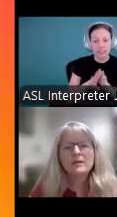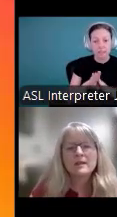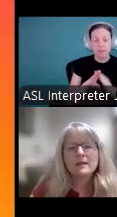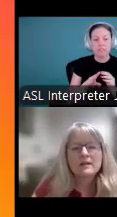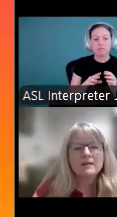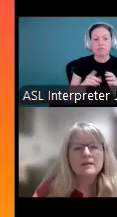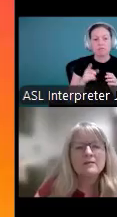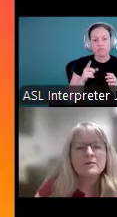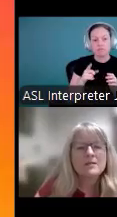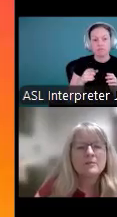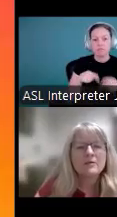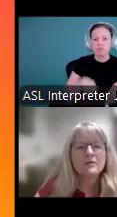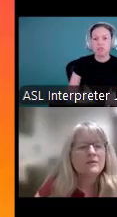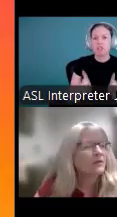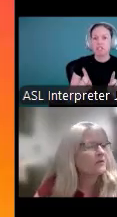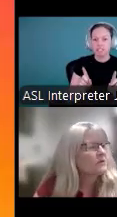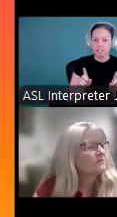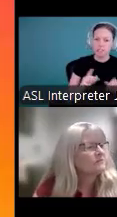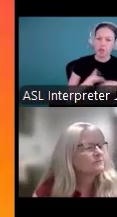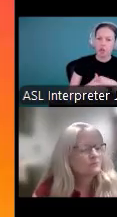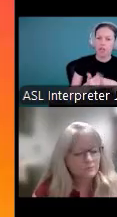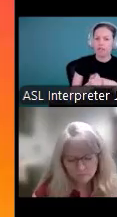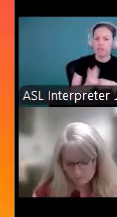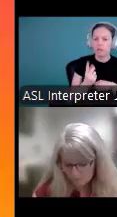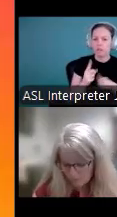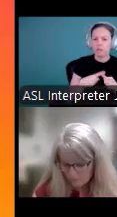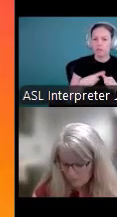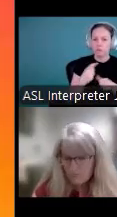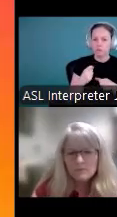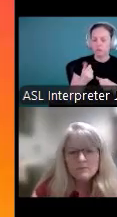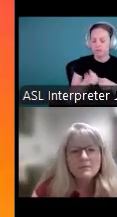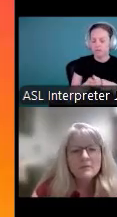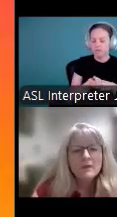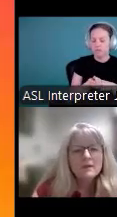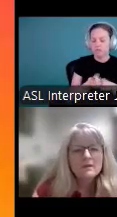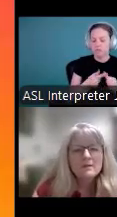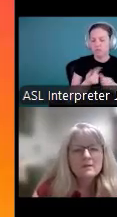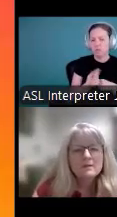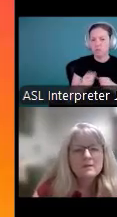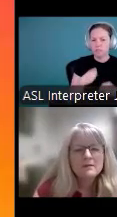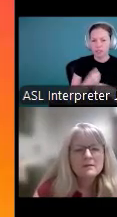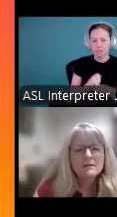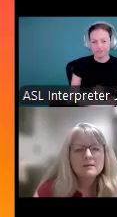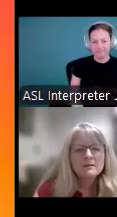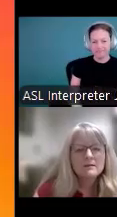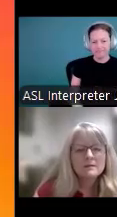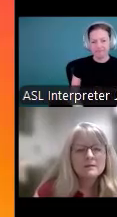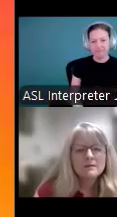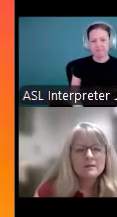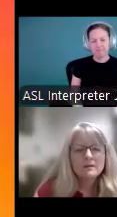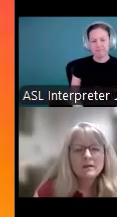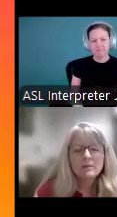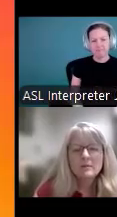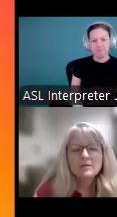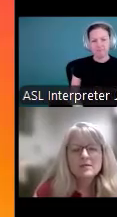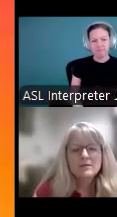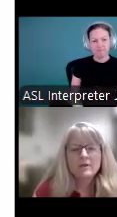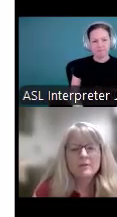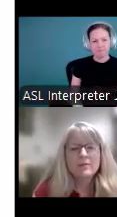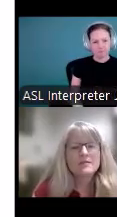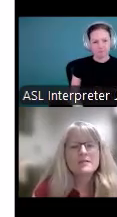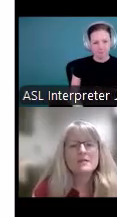early first couple of years get my mouse in the right place.